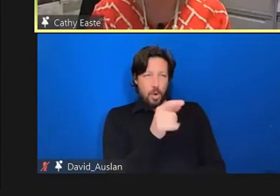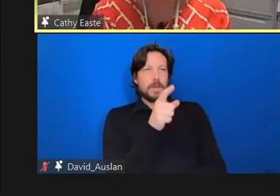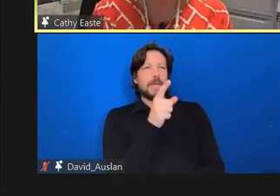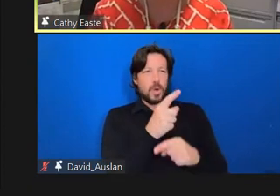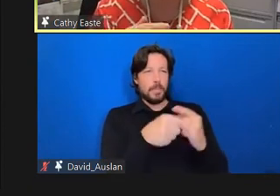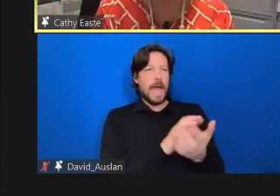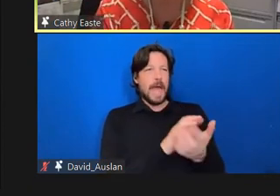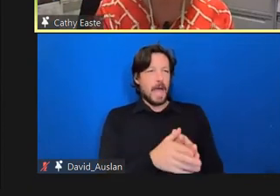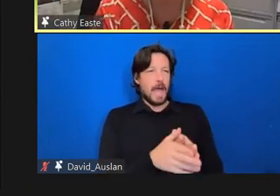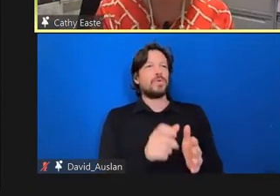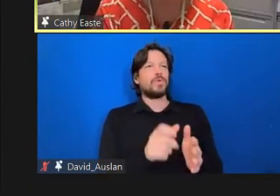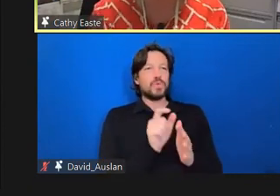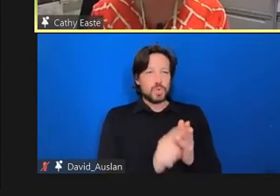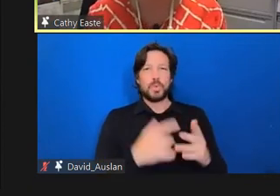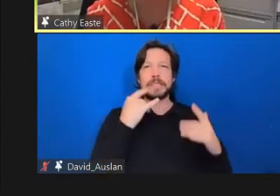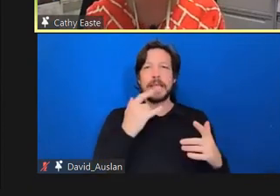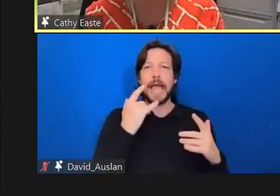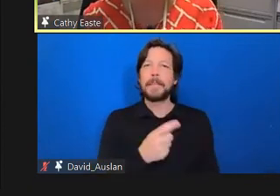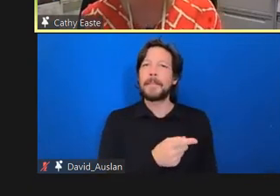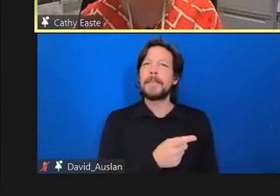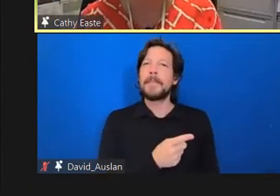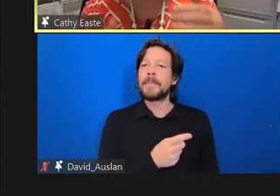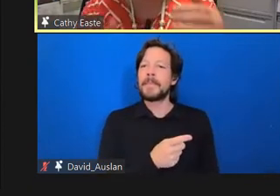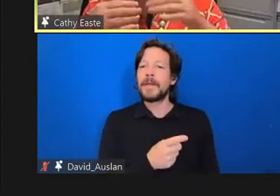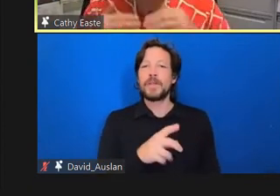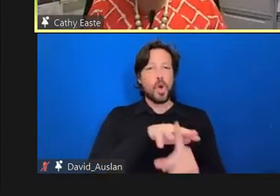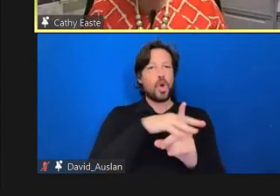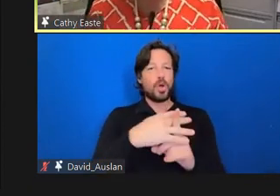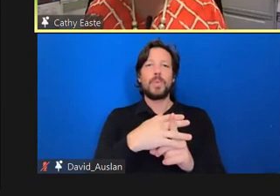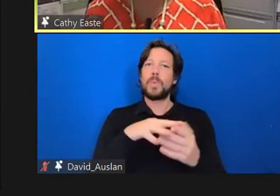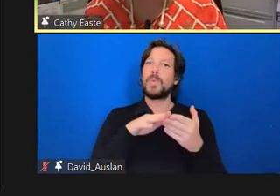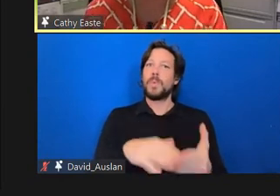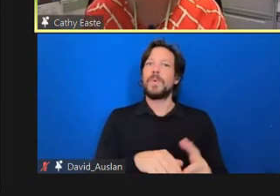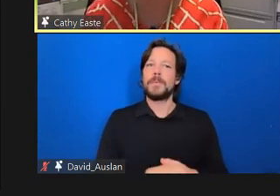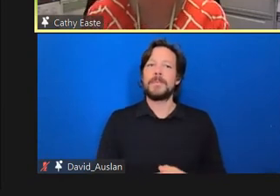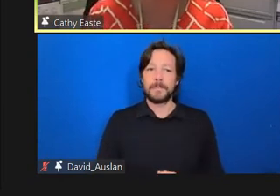So if you've had experience with something, then that gives you a lot of clues to try and